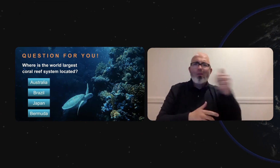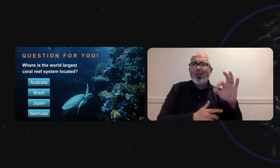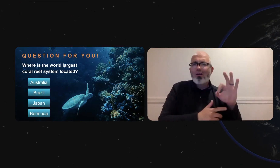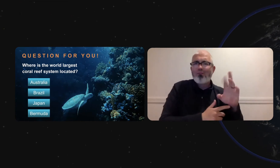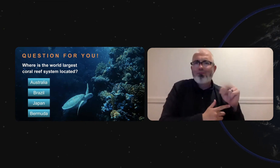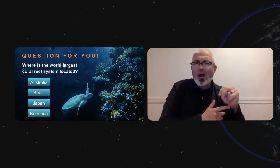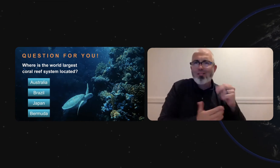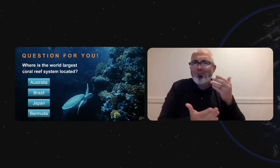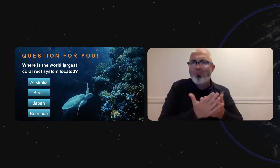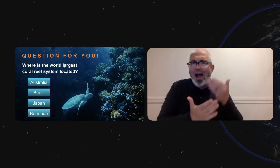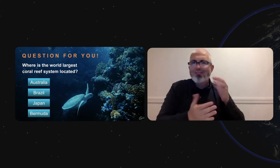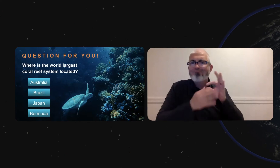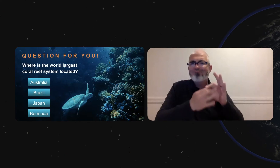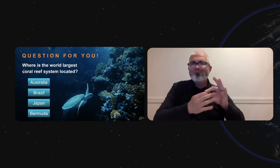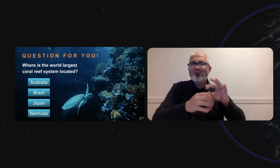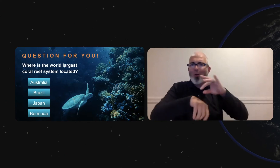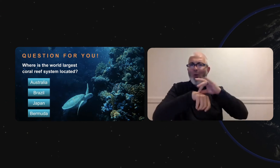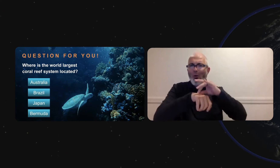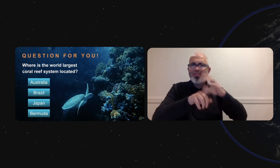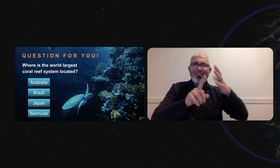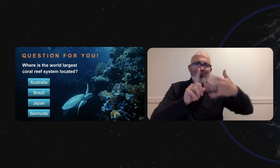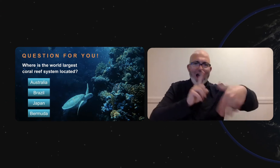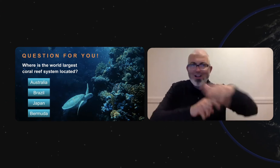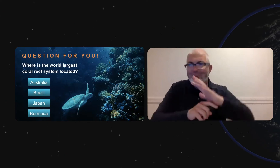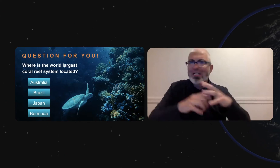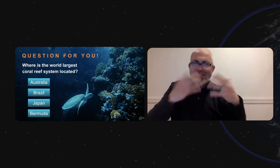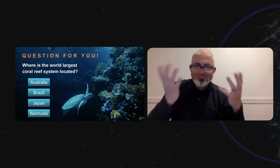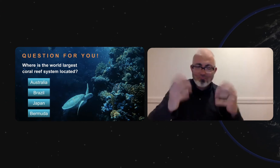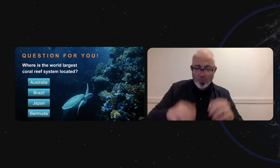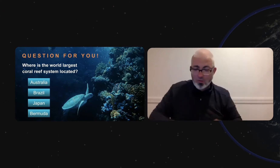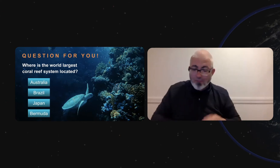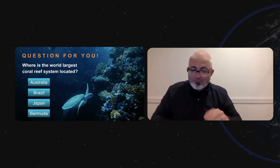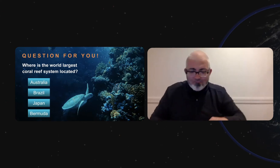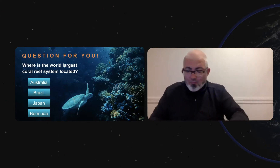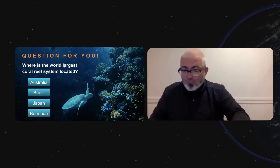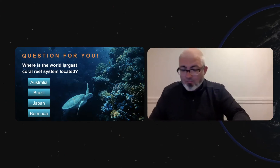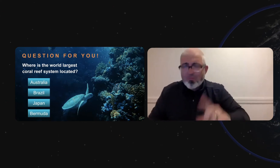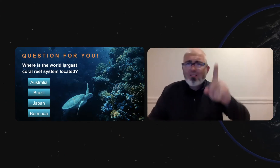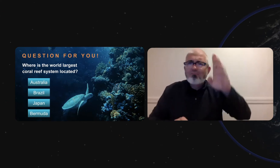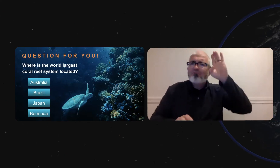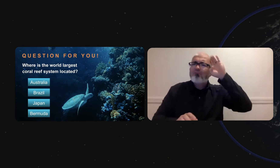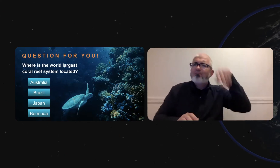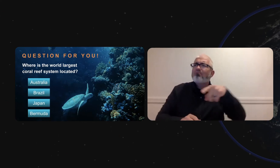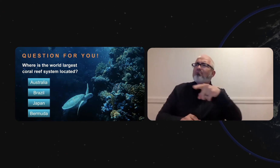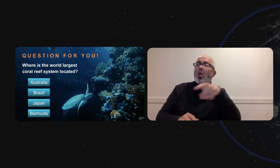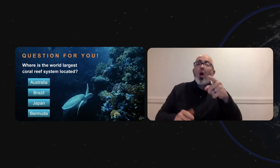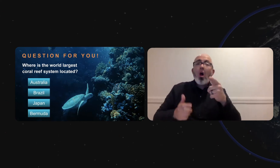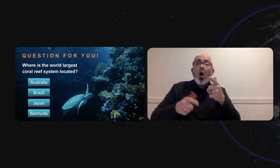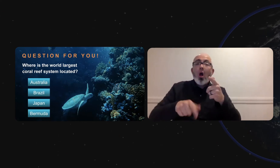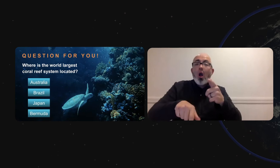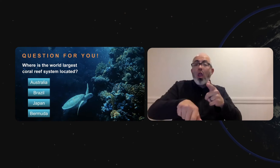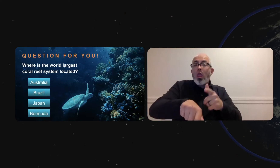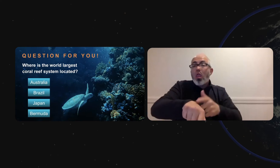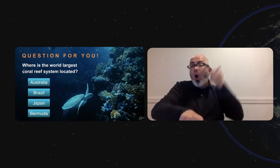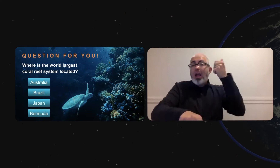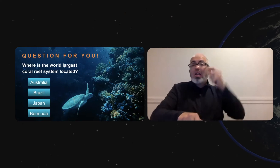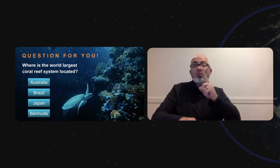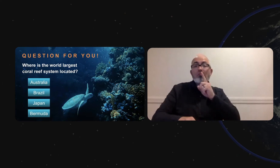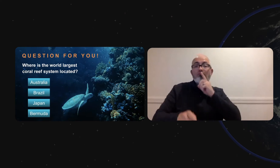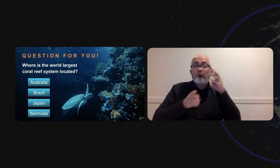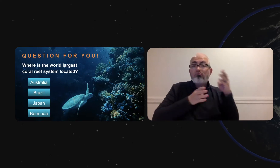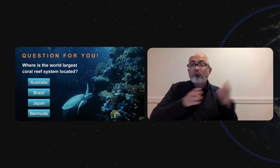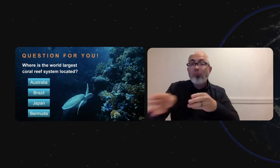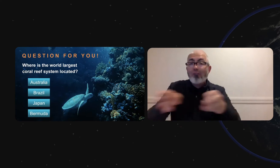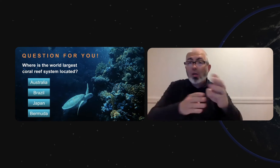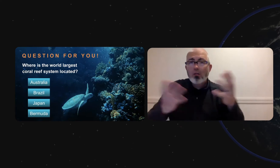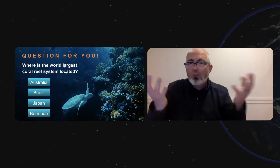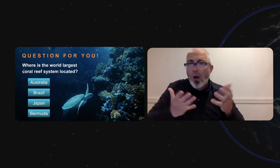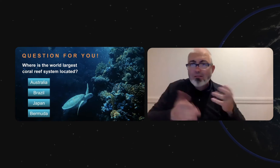Or, even on a boat, [Laugh] that would be a long trip.